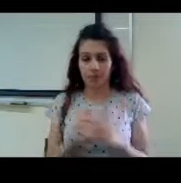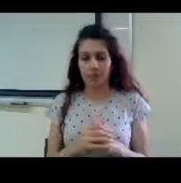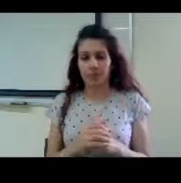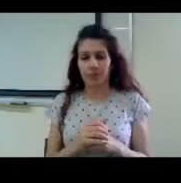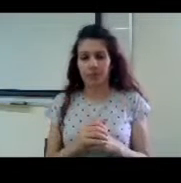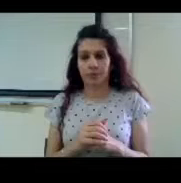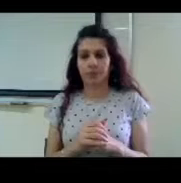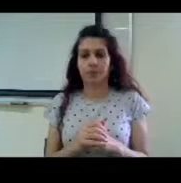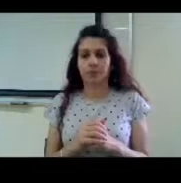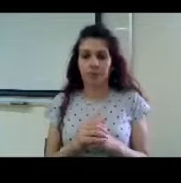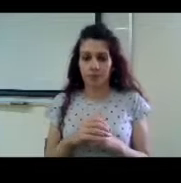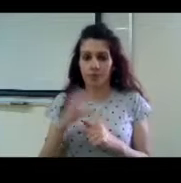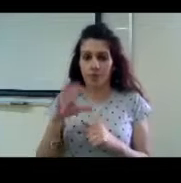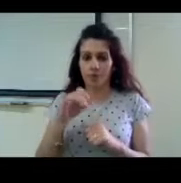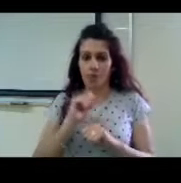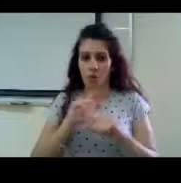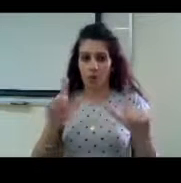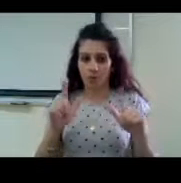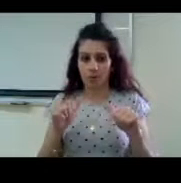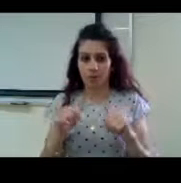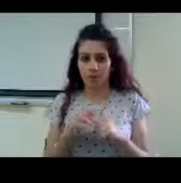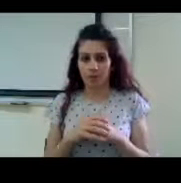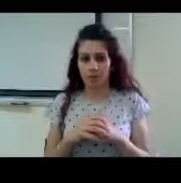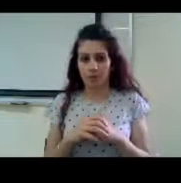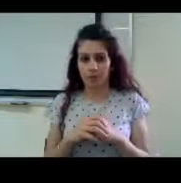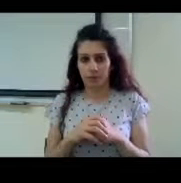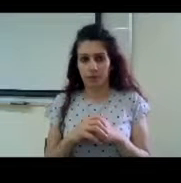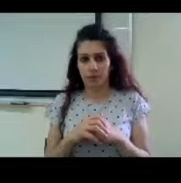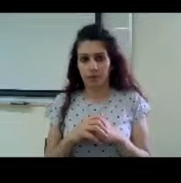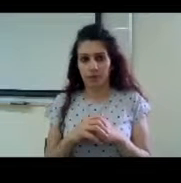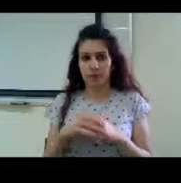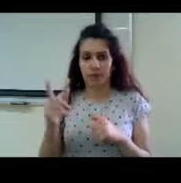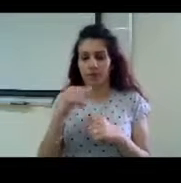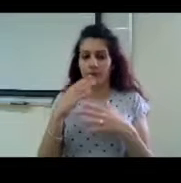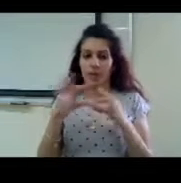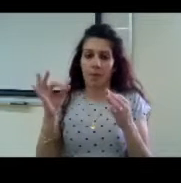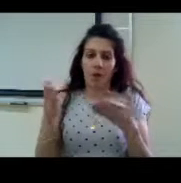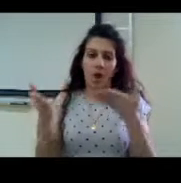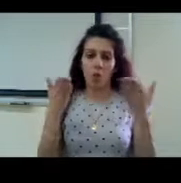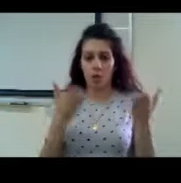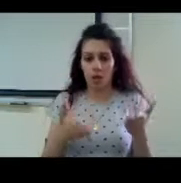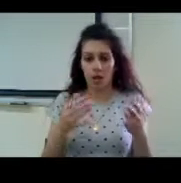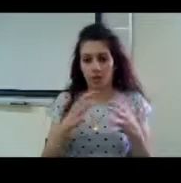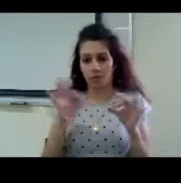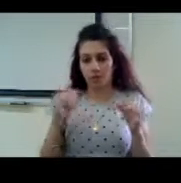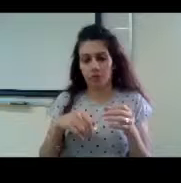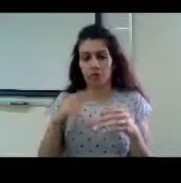we've always been focused on reaching the most marginalized and in light of